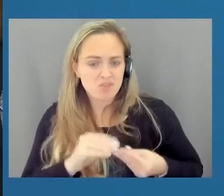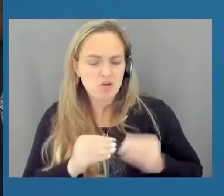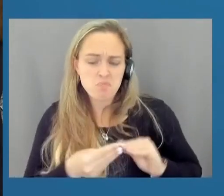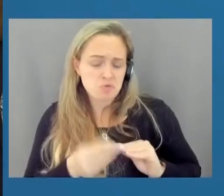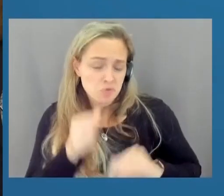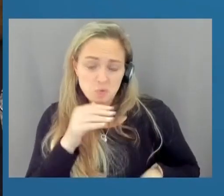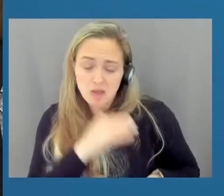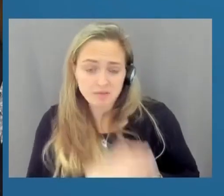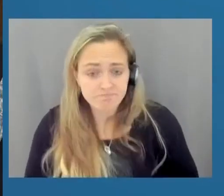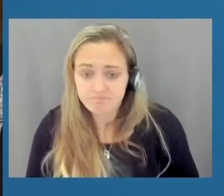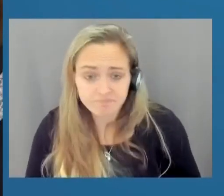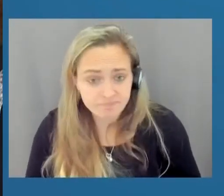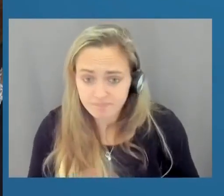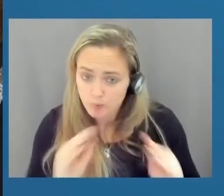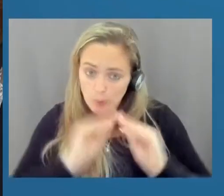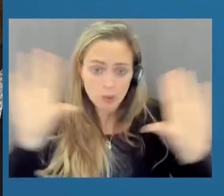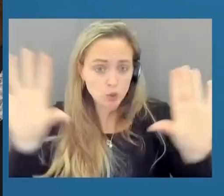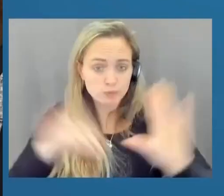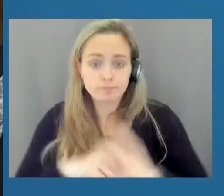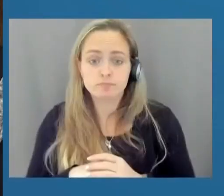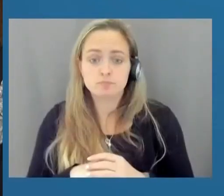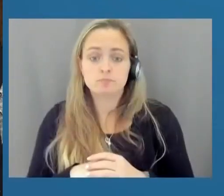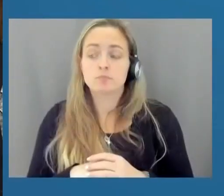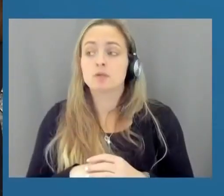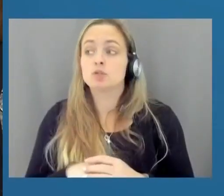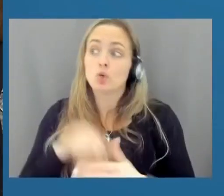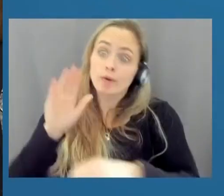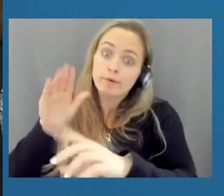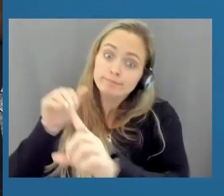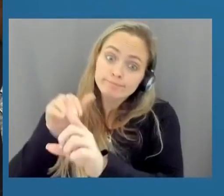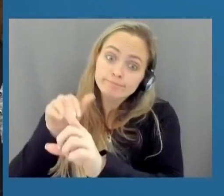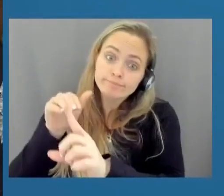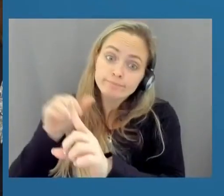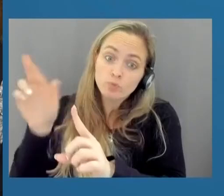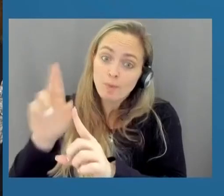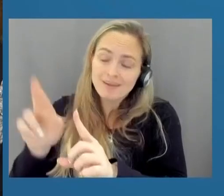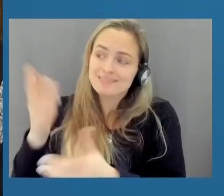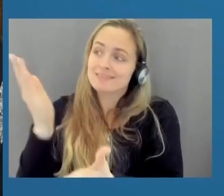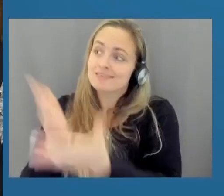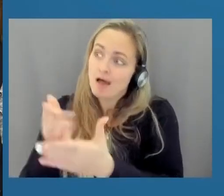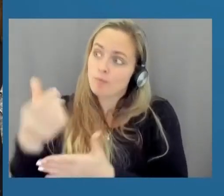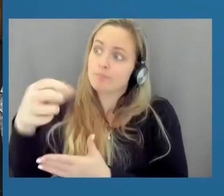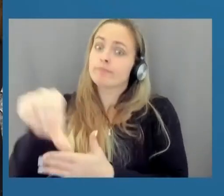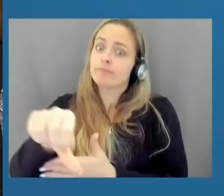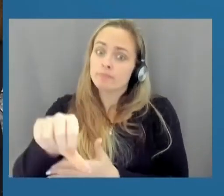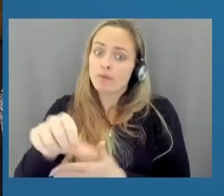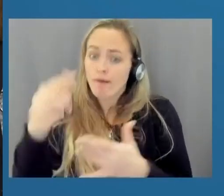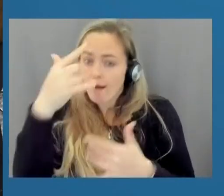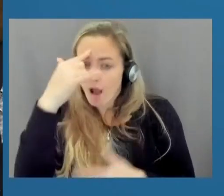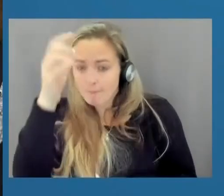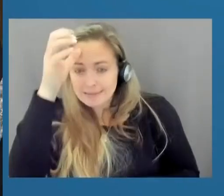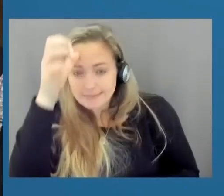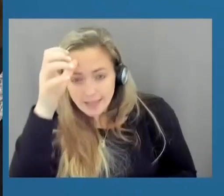So we're gonna continue to call on Republicans in Washington to stop blocking common sense legislation and protections against gun violence,